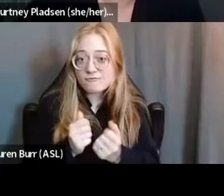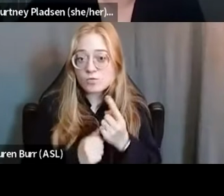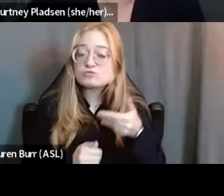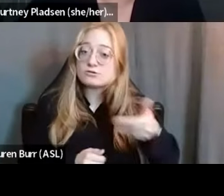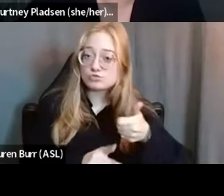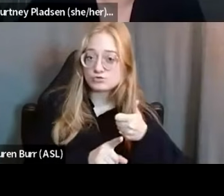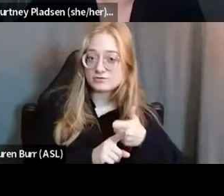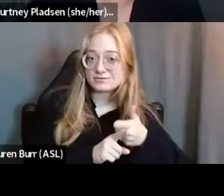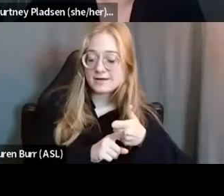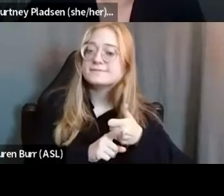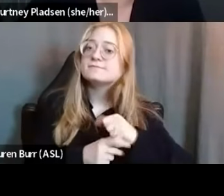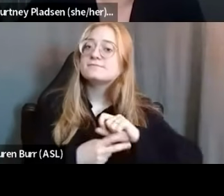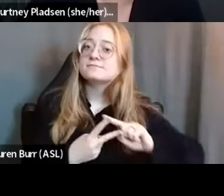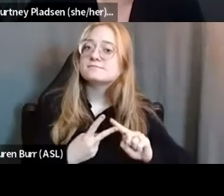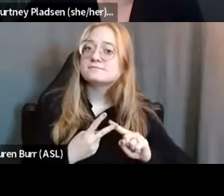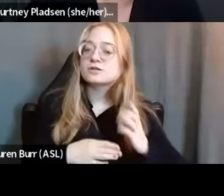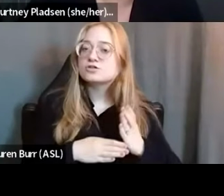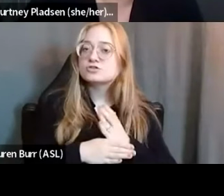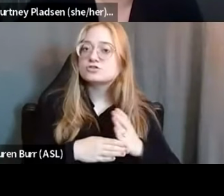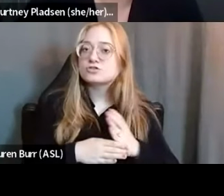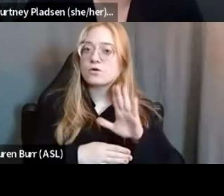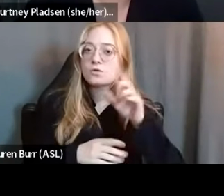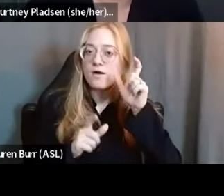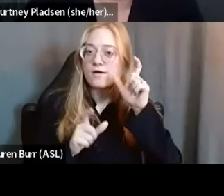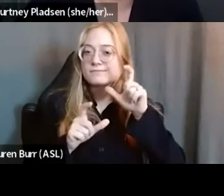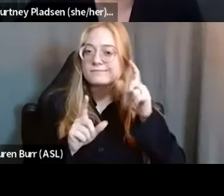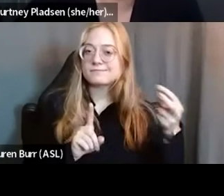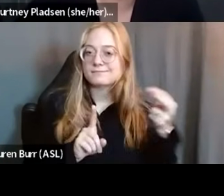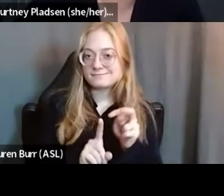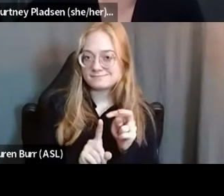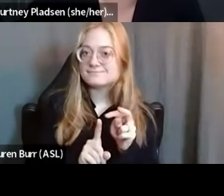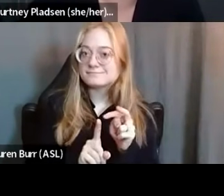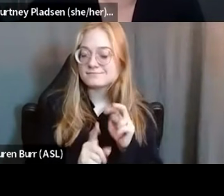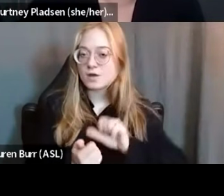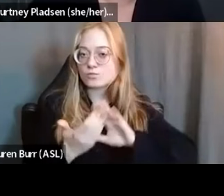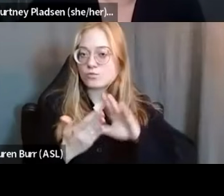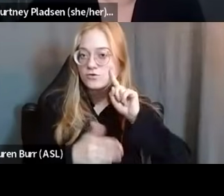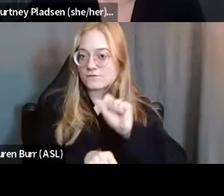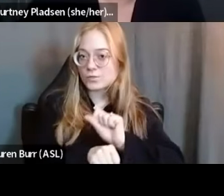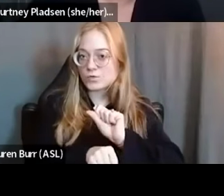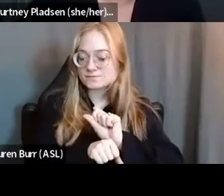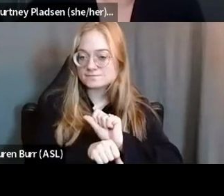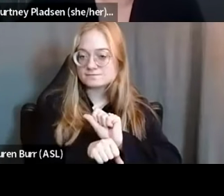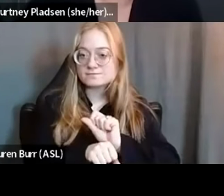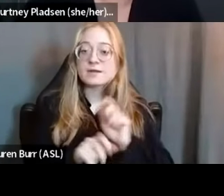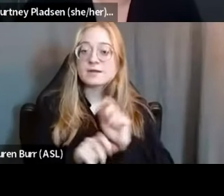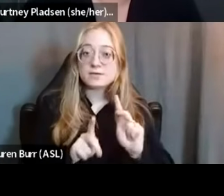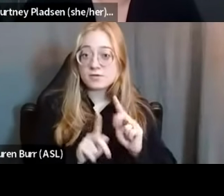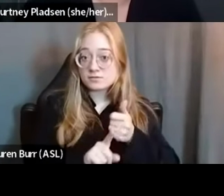and then also share the lens in which you approach this work. We have folks that are clinicians that provide direct service.